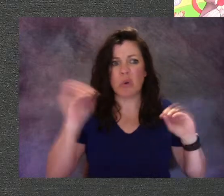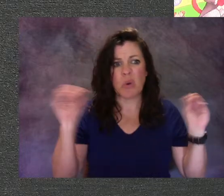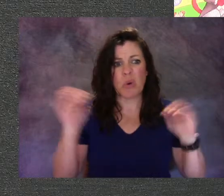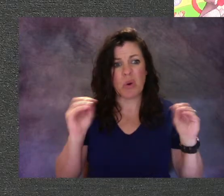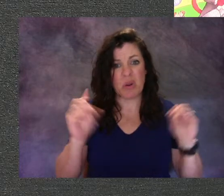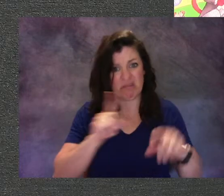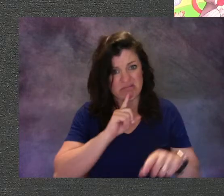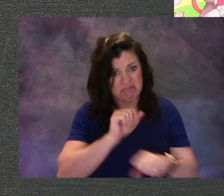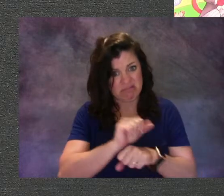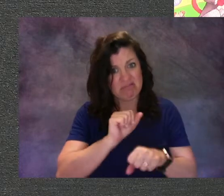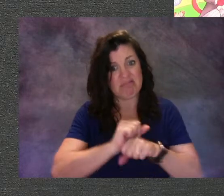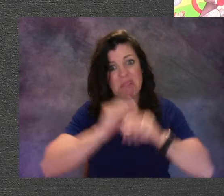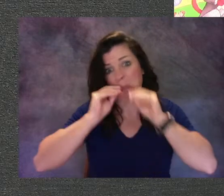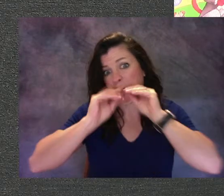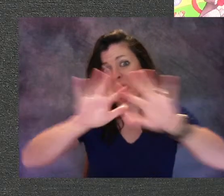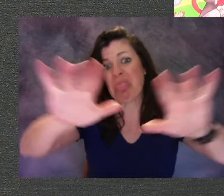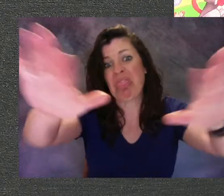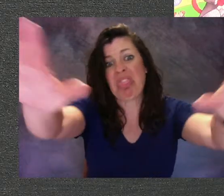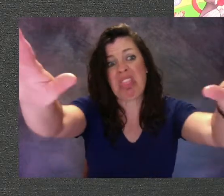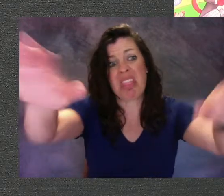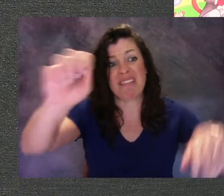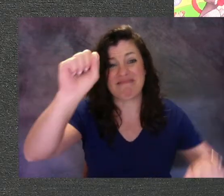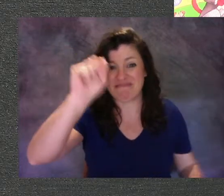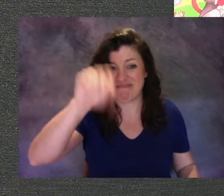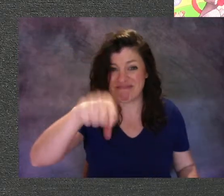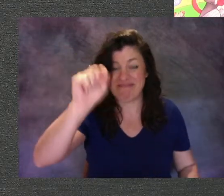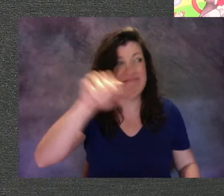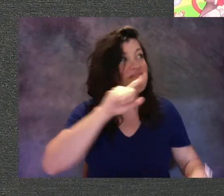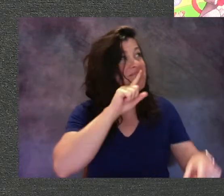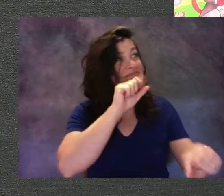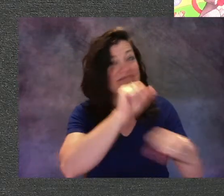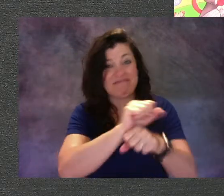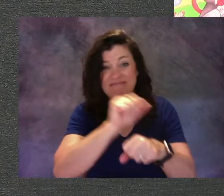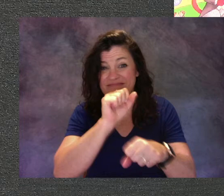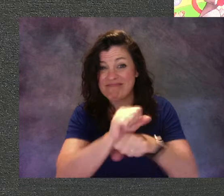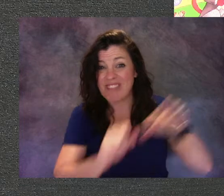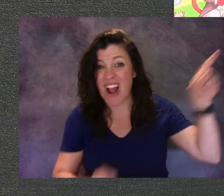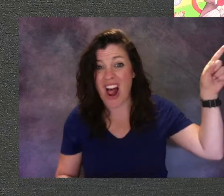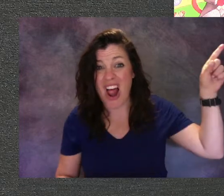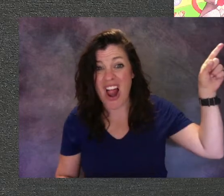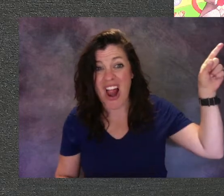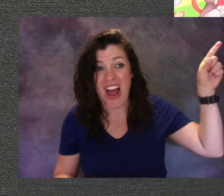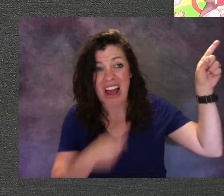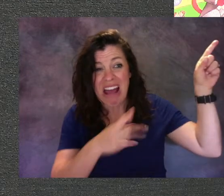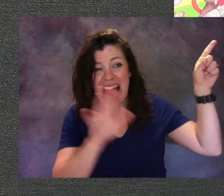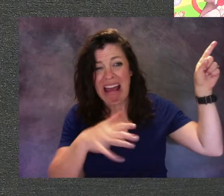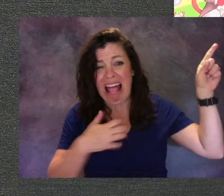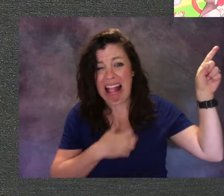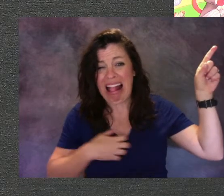went into the air, and it did! Look at all the disgusting germs!